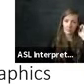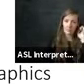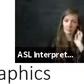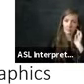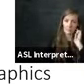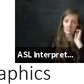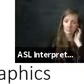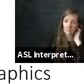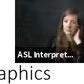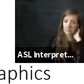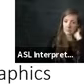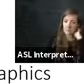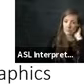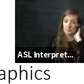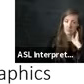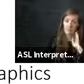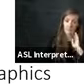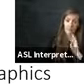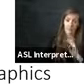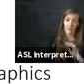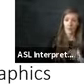When we look at the deaths